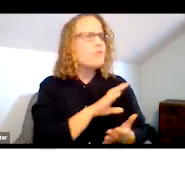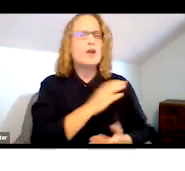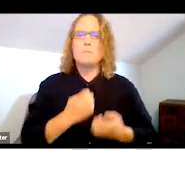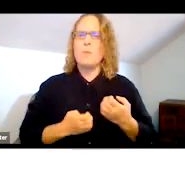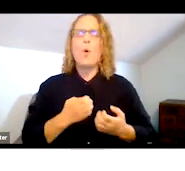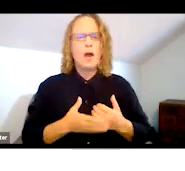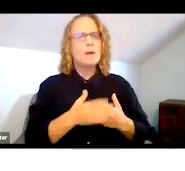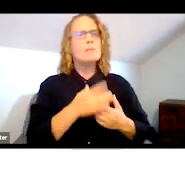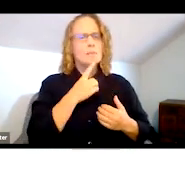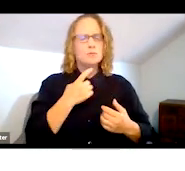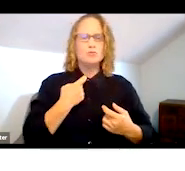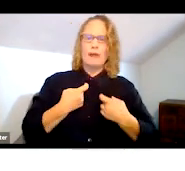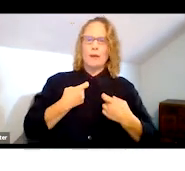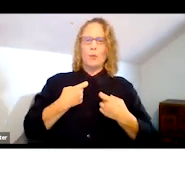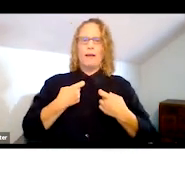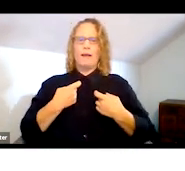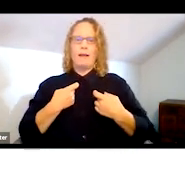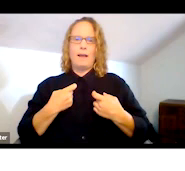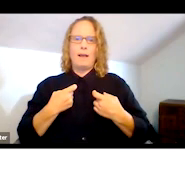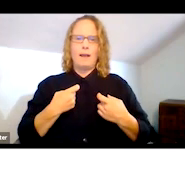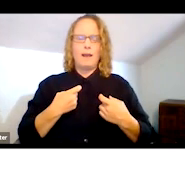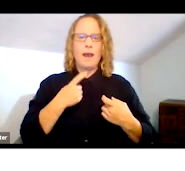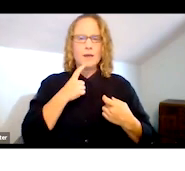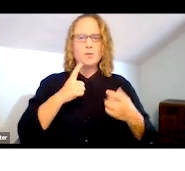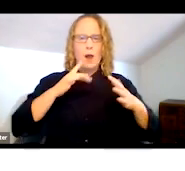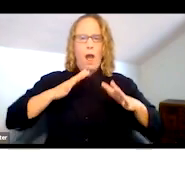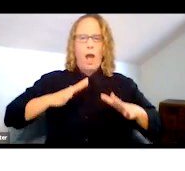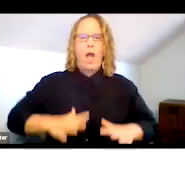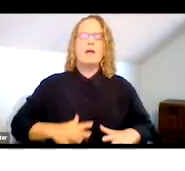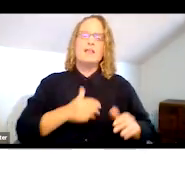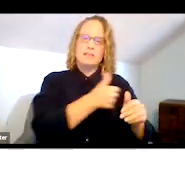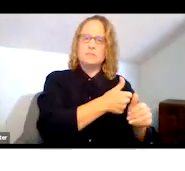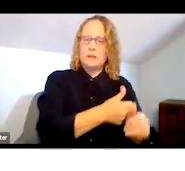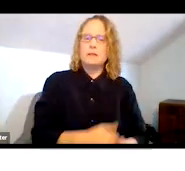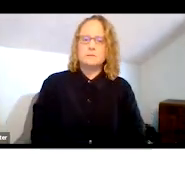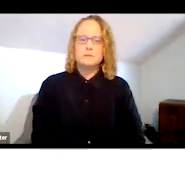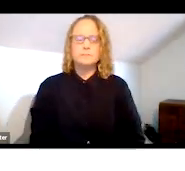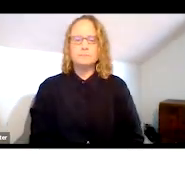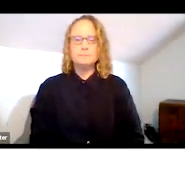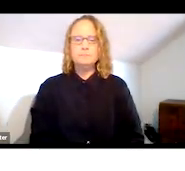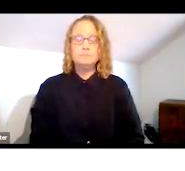Oh, well, at least you made it here." Or you don't want to minimize the person's perception,